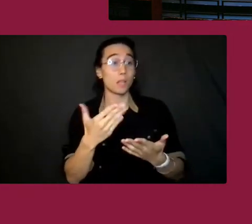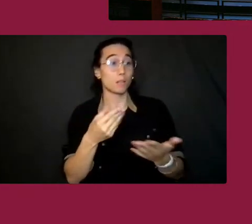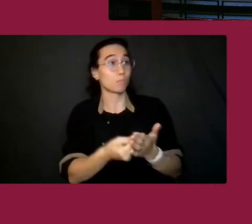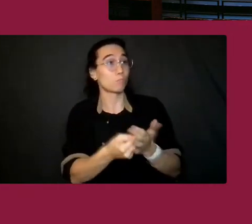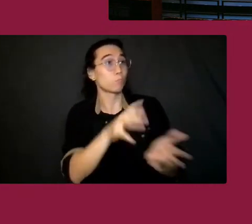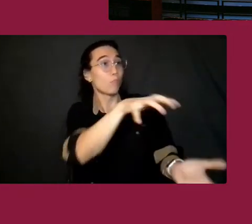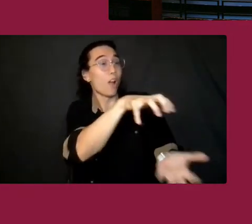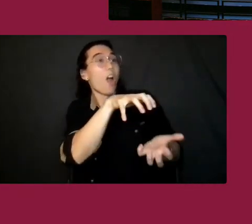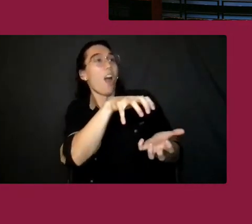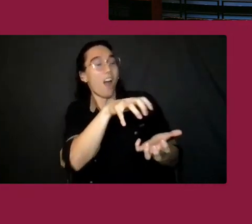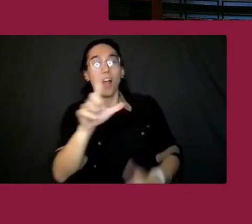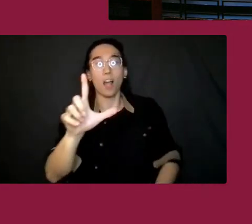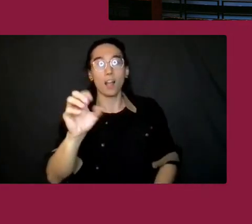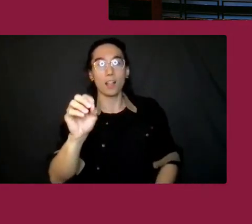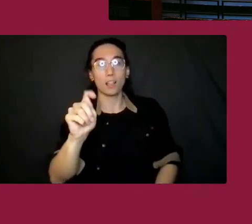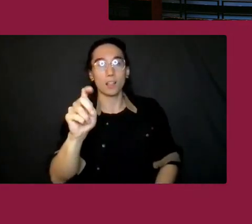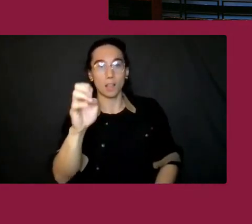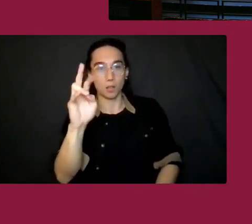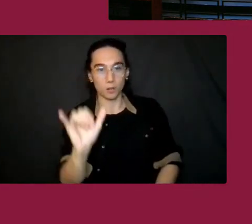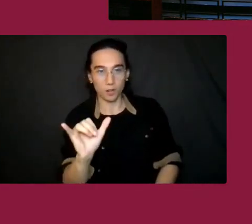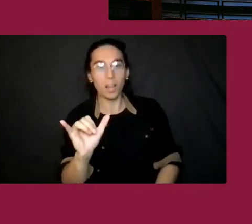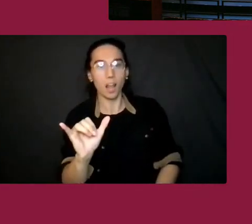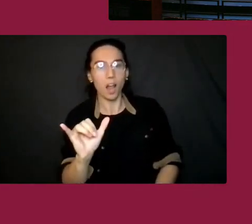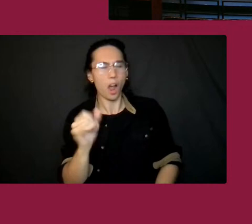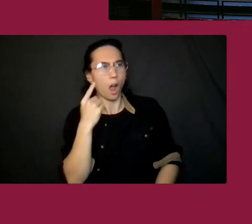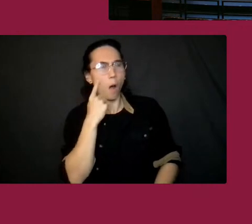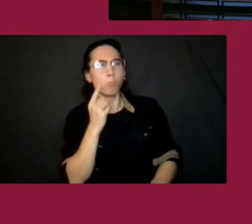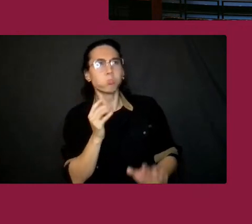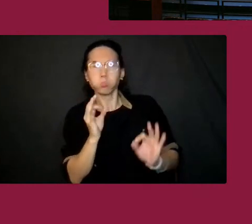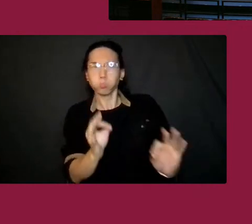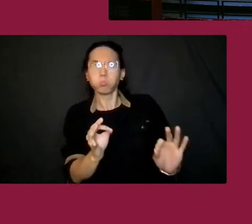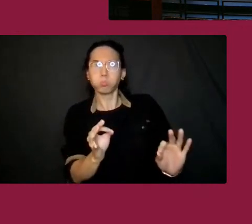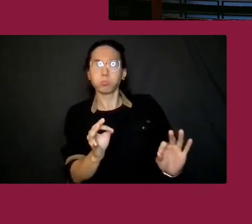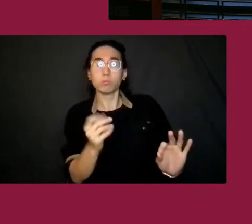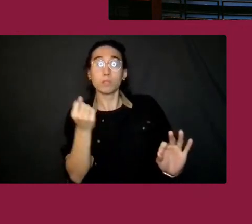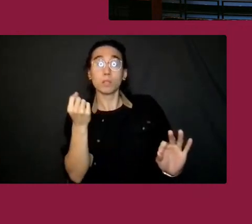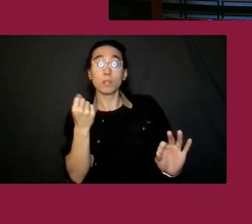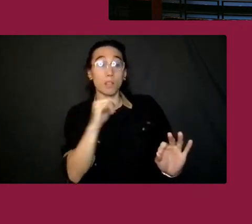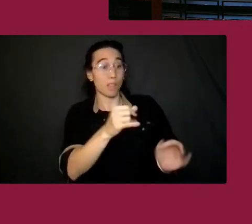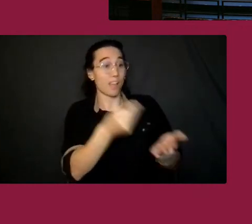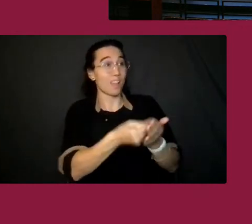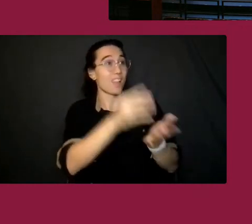Over time, both groups returned to a baseline level of happiness.